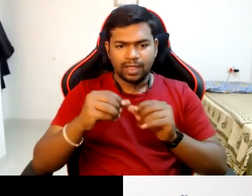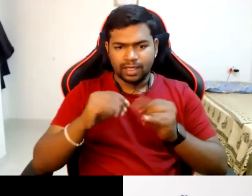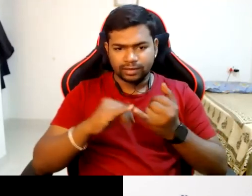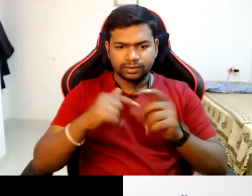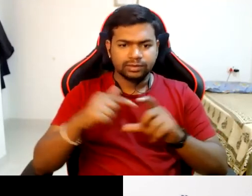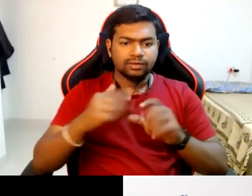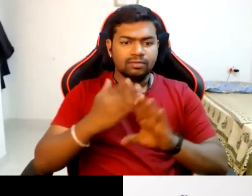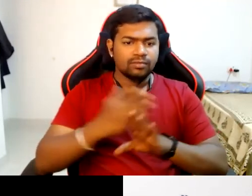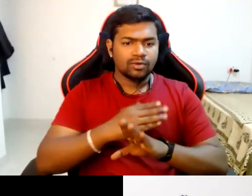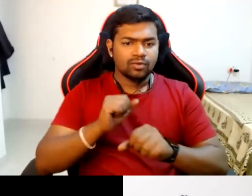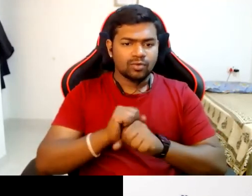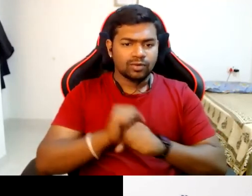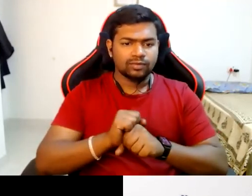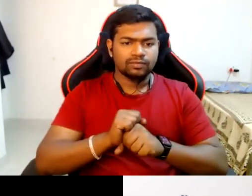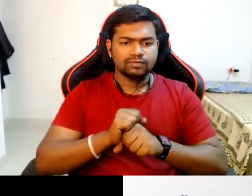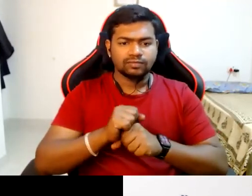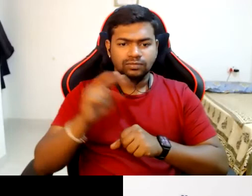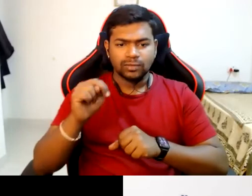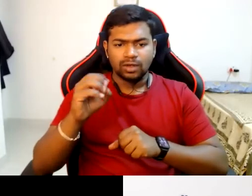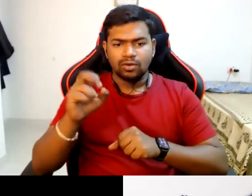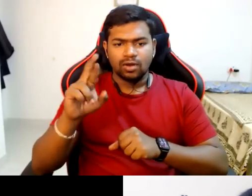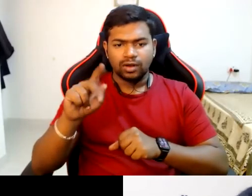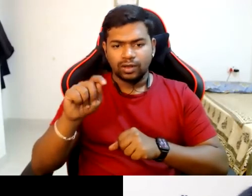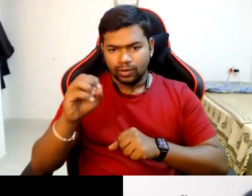I was working with HCL and before that I used